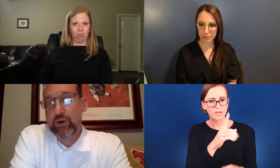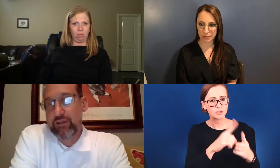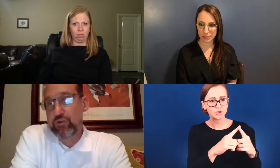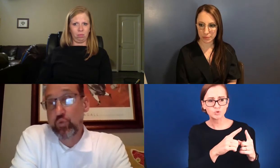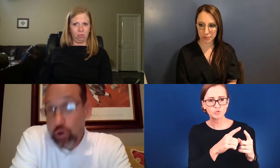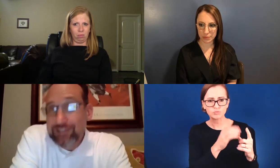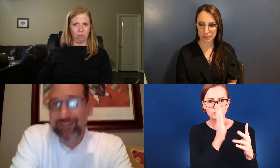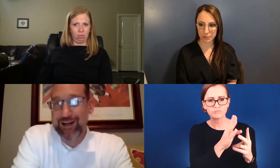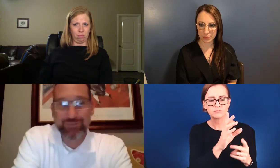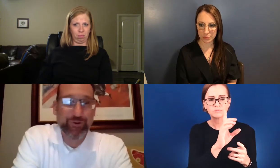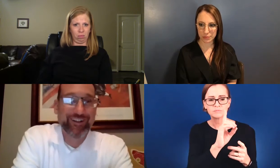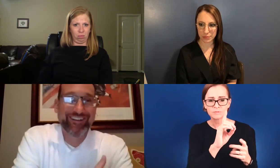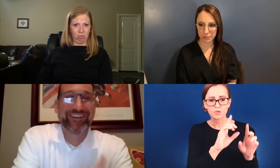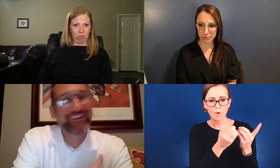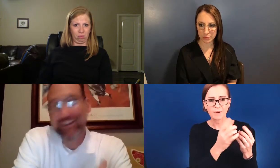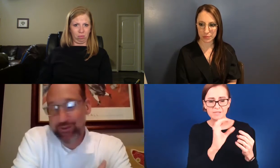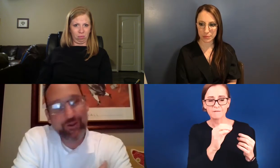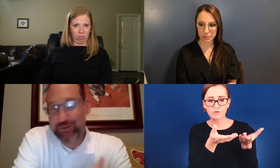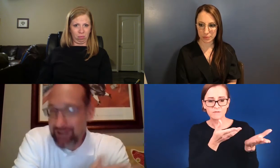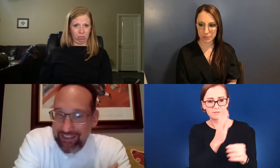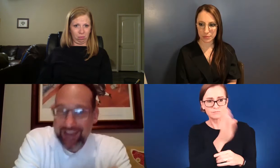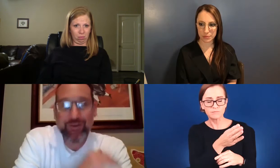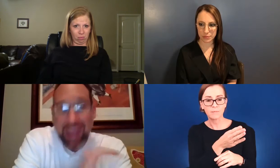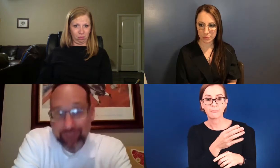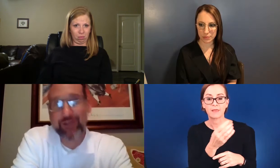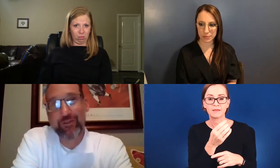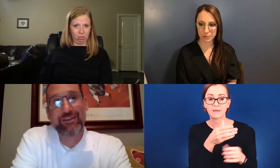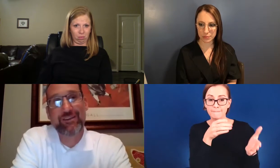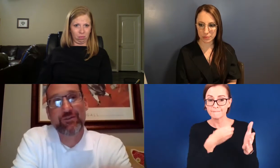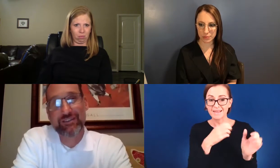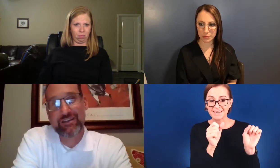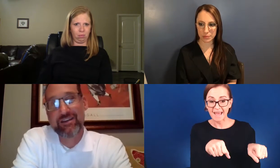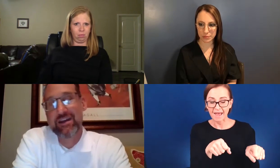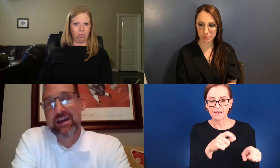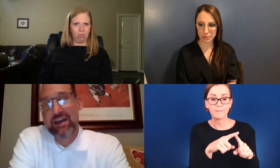But if you worked at the hospital, you couldn't do any of that, you'd have to go to the EOC